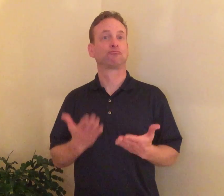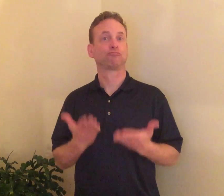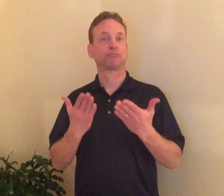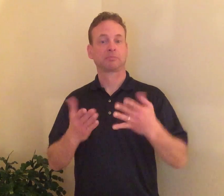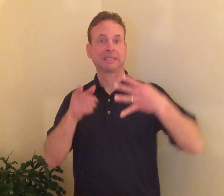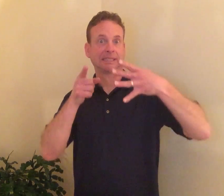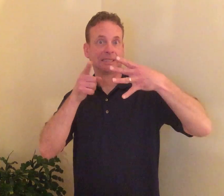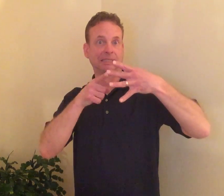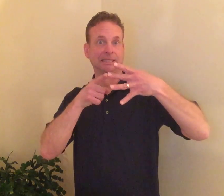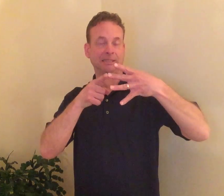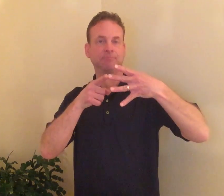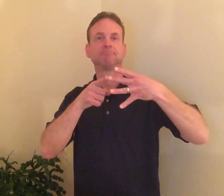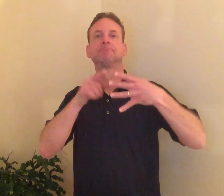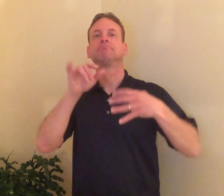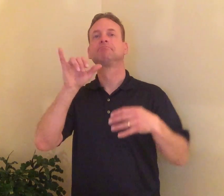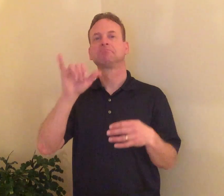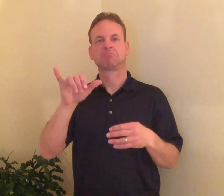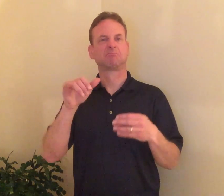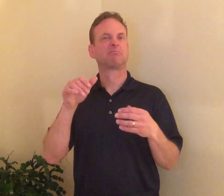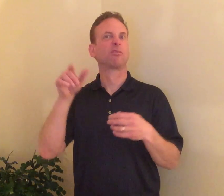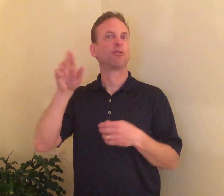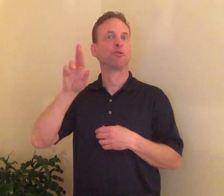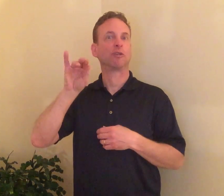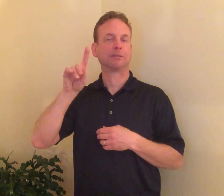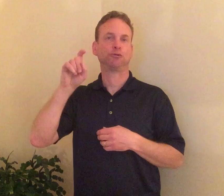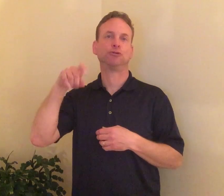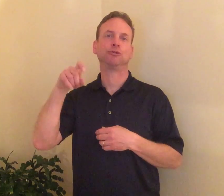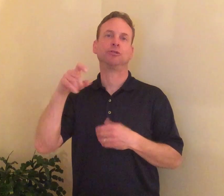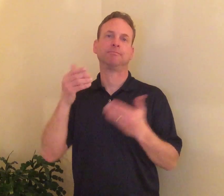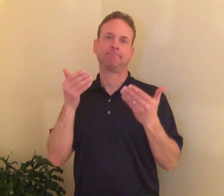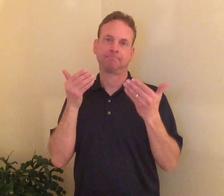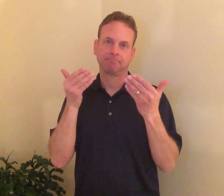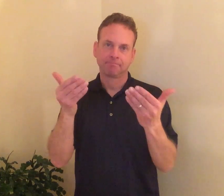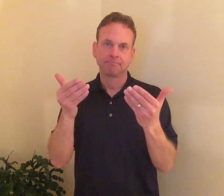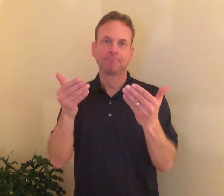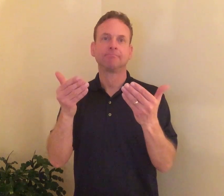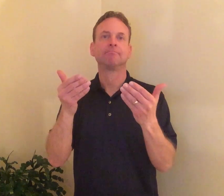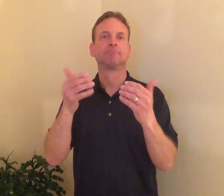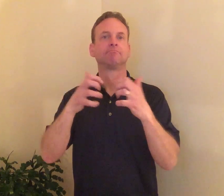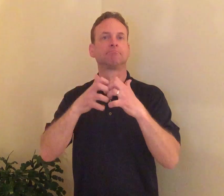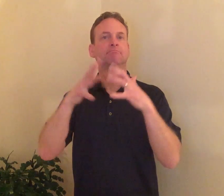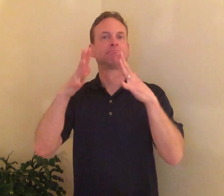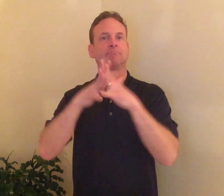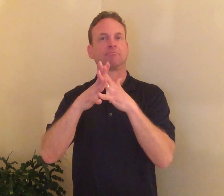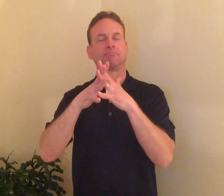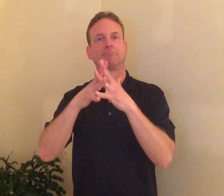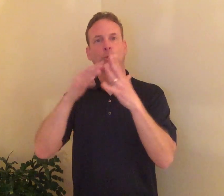Our second recommendation is that RID should establish a new member category for interpreter